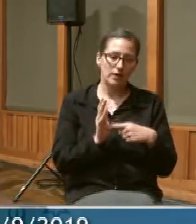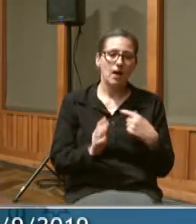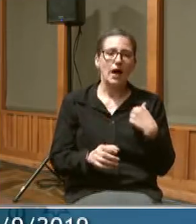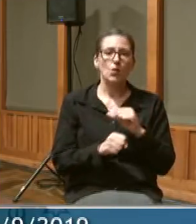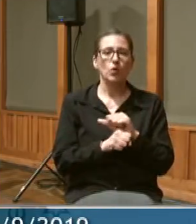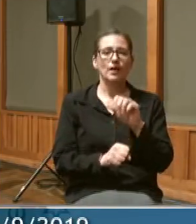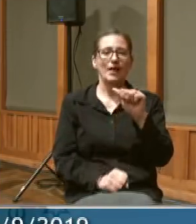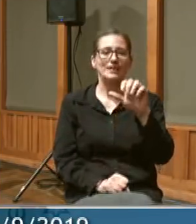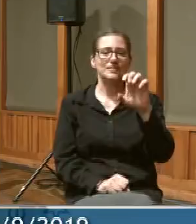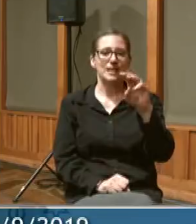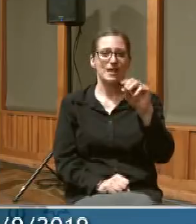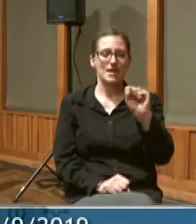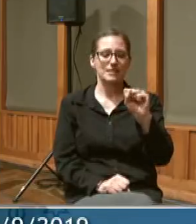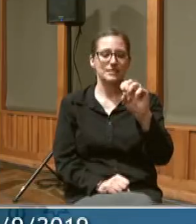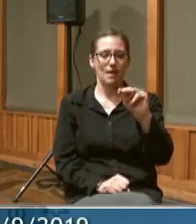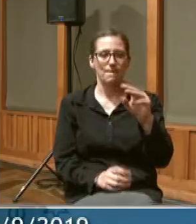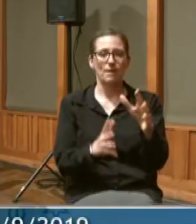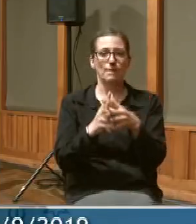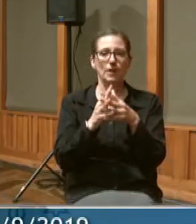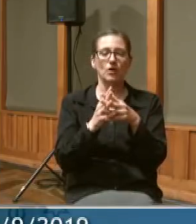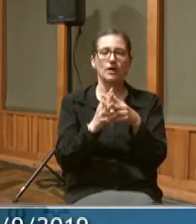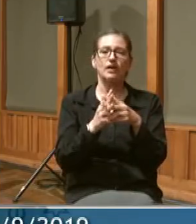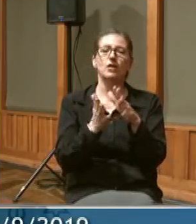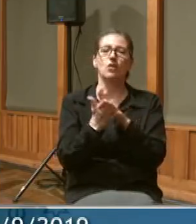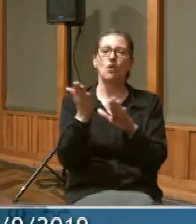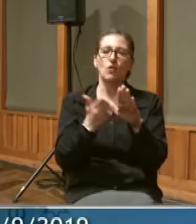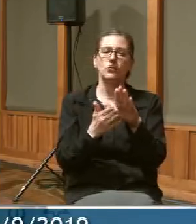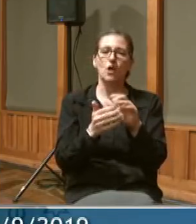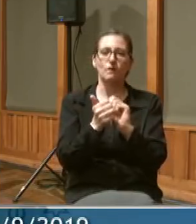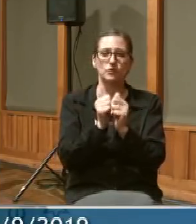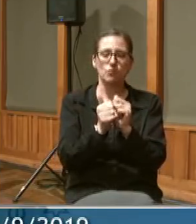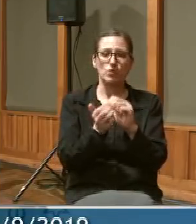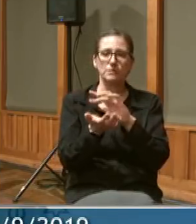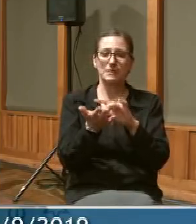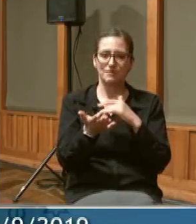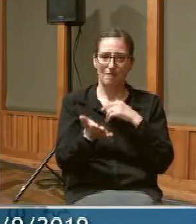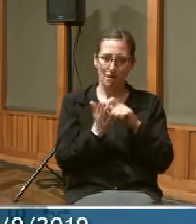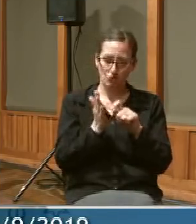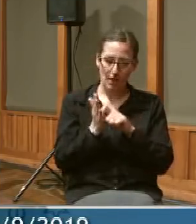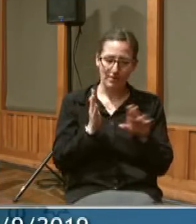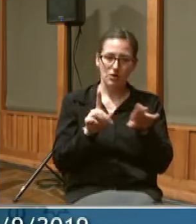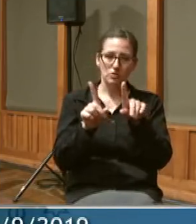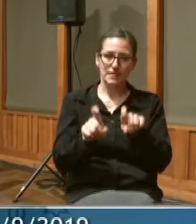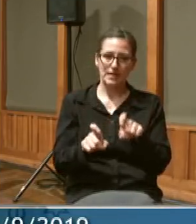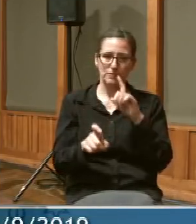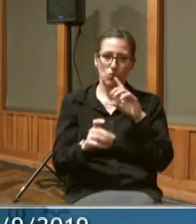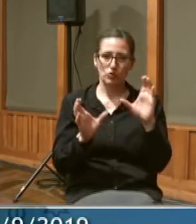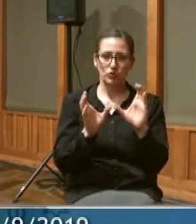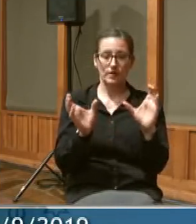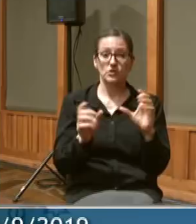AFFORD PERSONAL TRAINING. PEOPLE IN EAST PORTLAND CANNED AFFORD PERSONAL TRAINING. I WORK ON THE AMERICAN CLIQUES